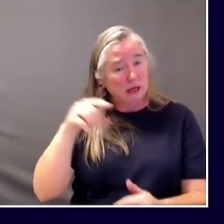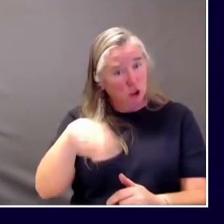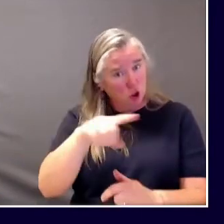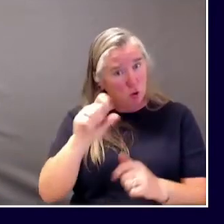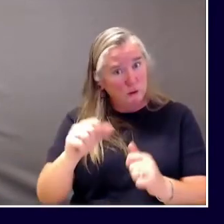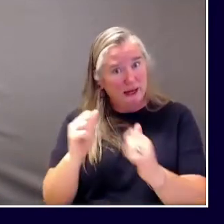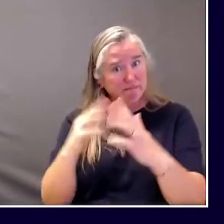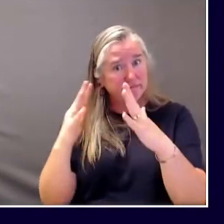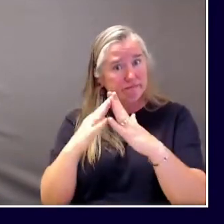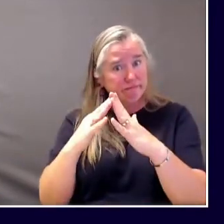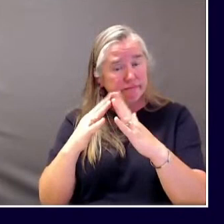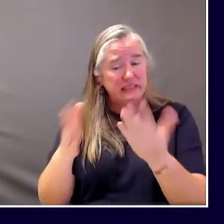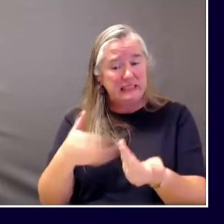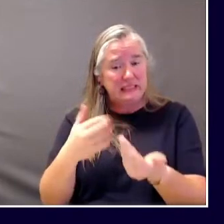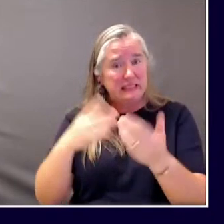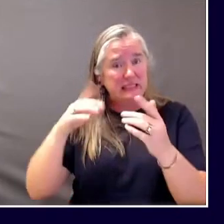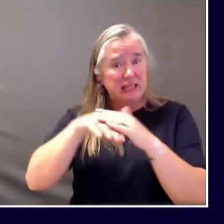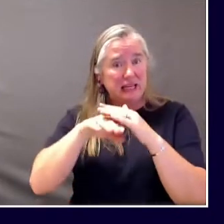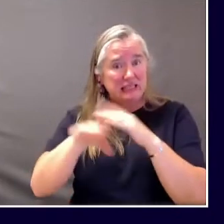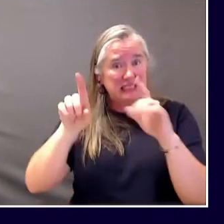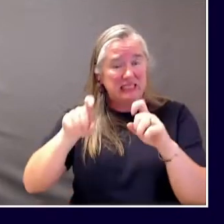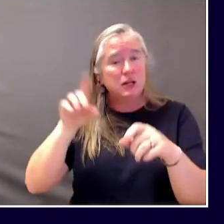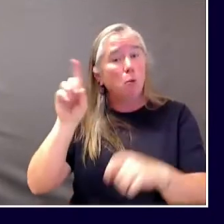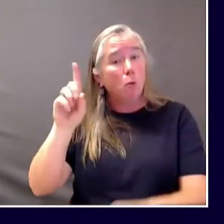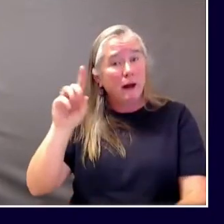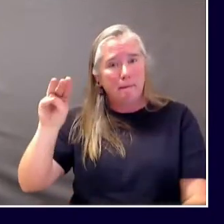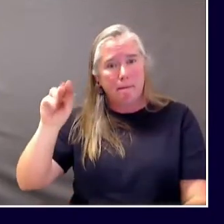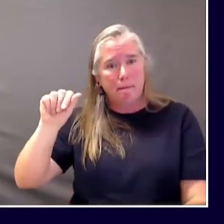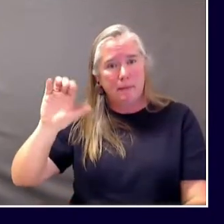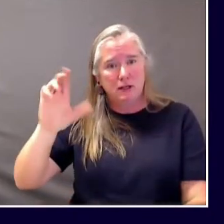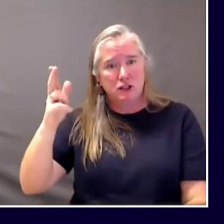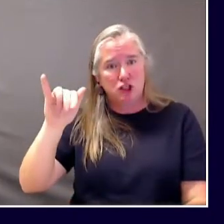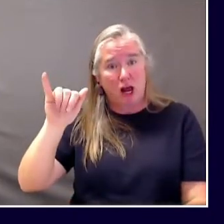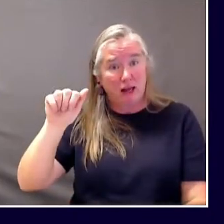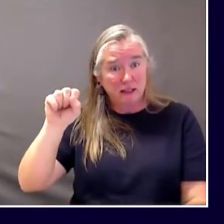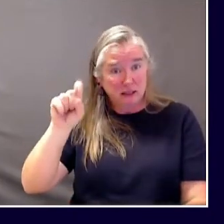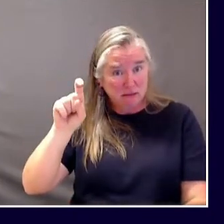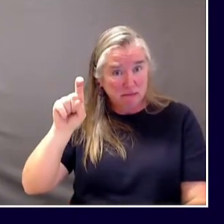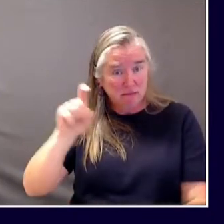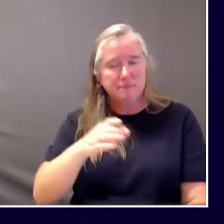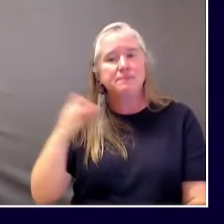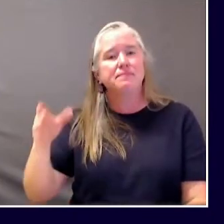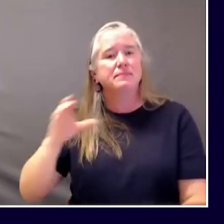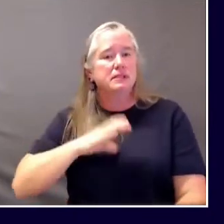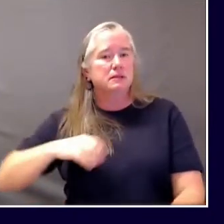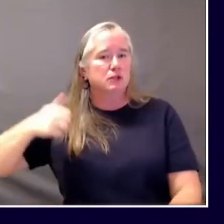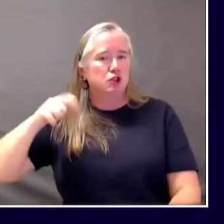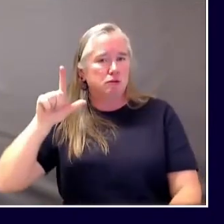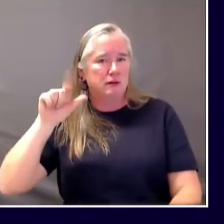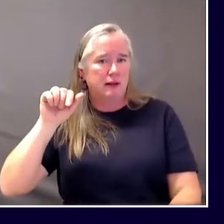here I can only answer the question